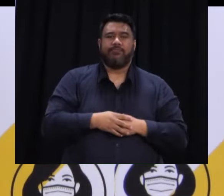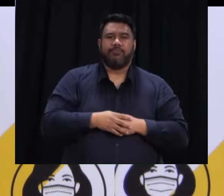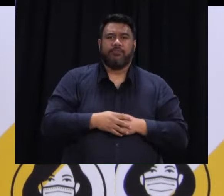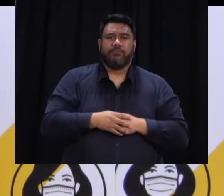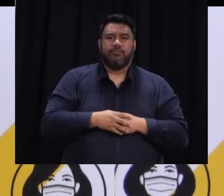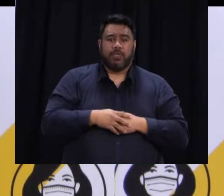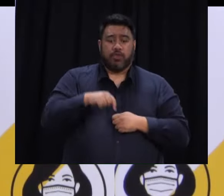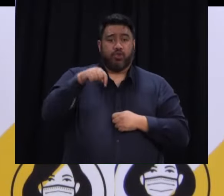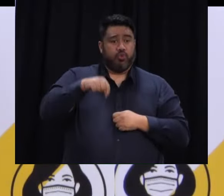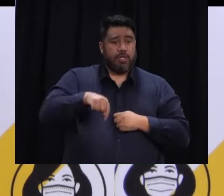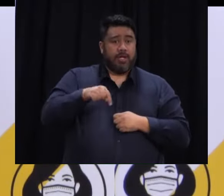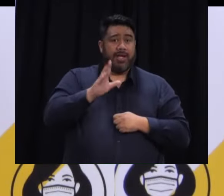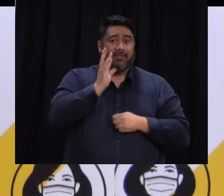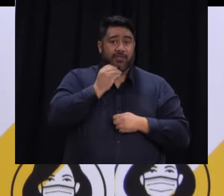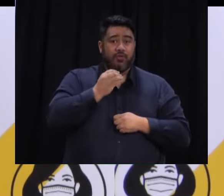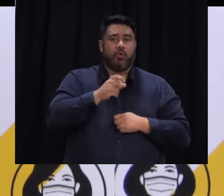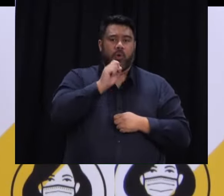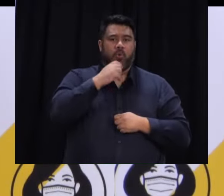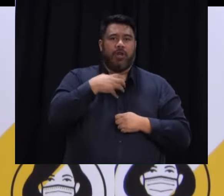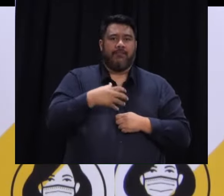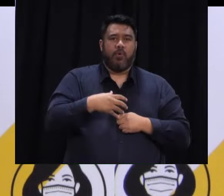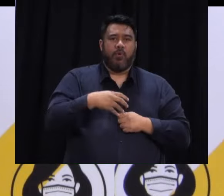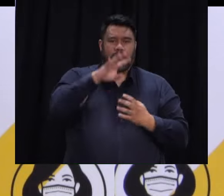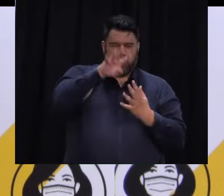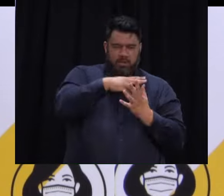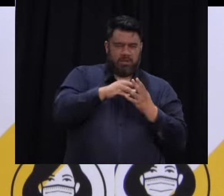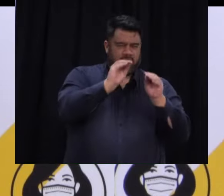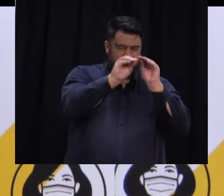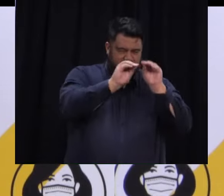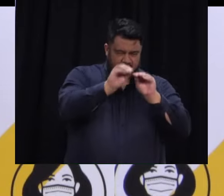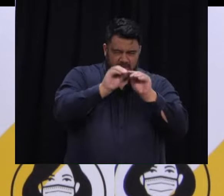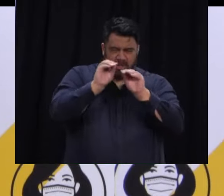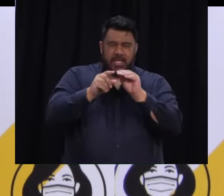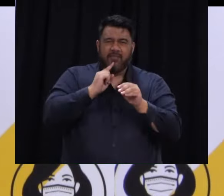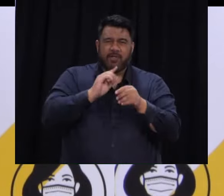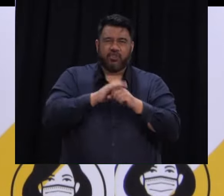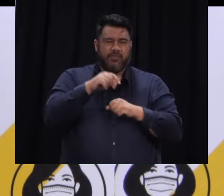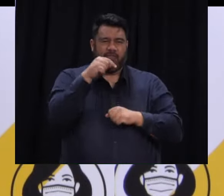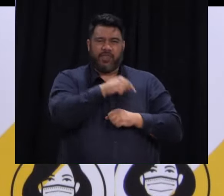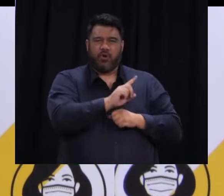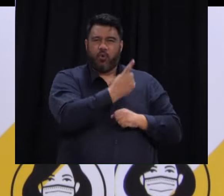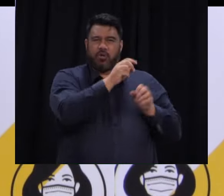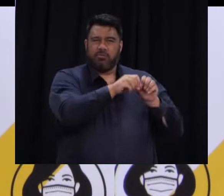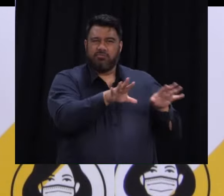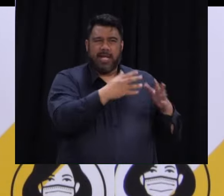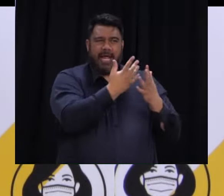dependent and living at home to be vaccinated with them. From